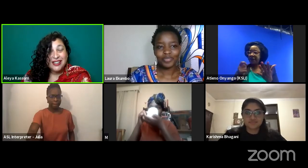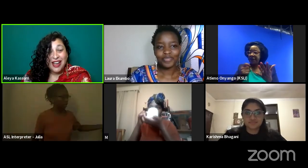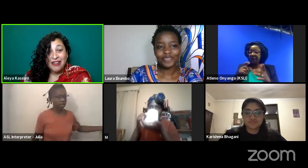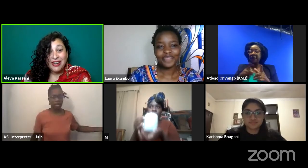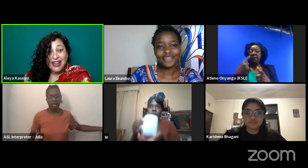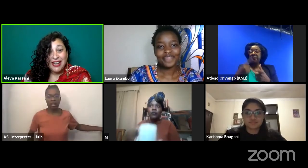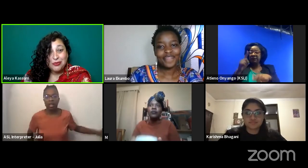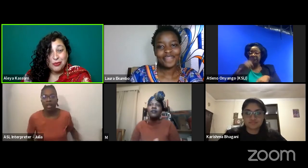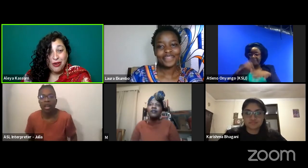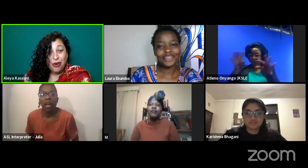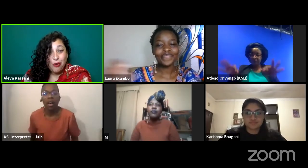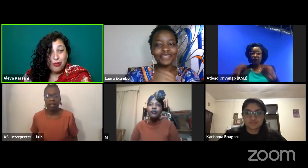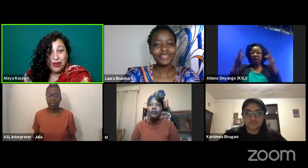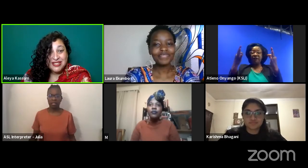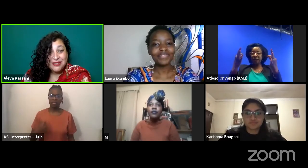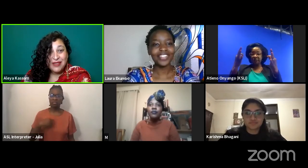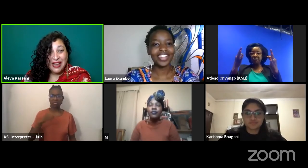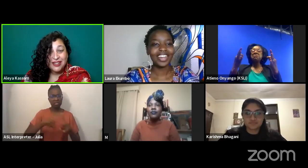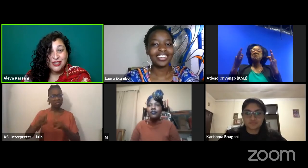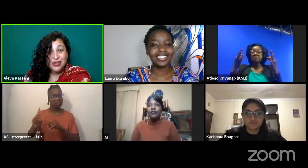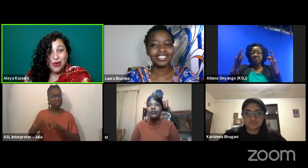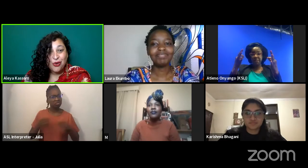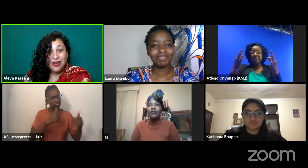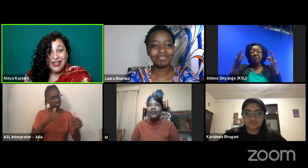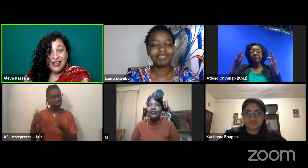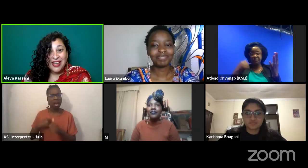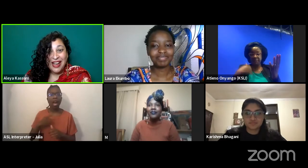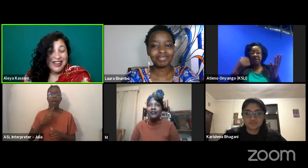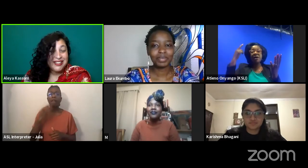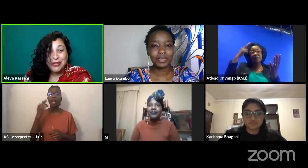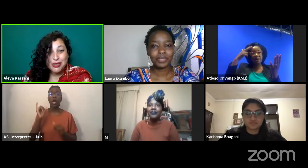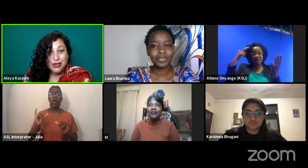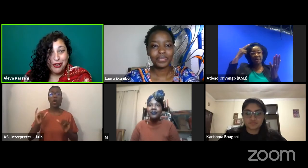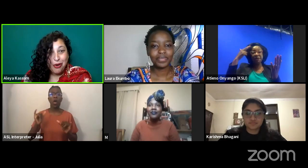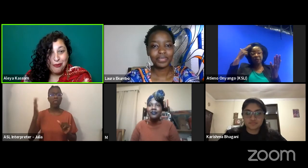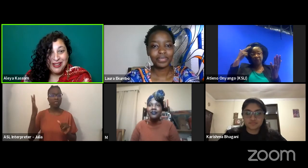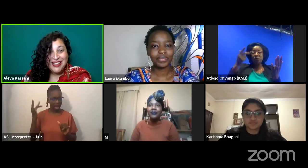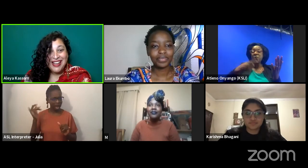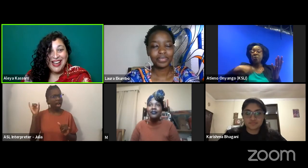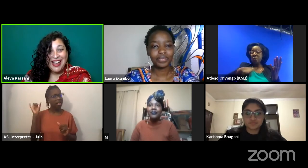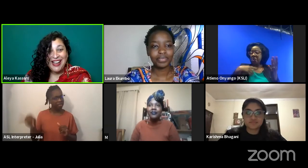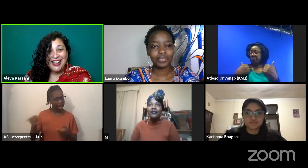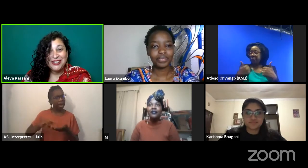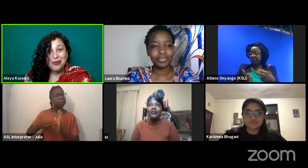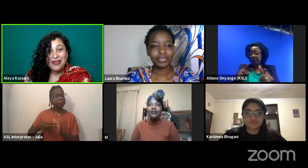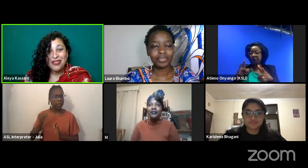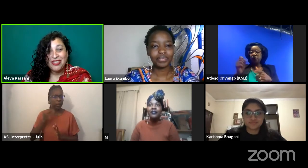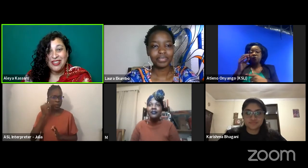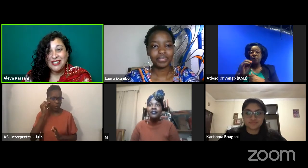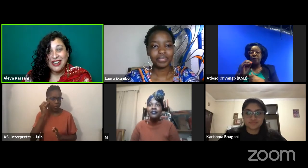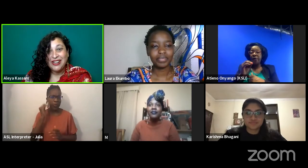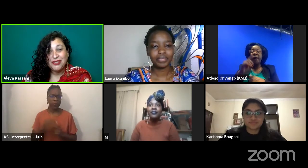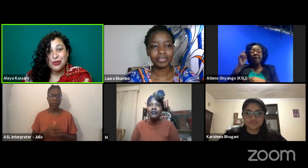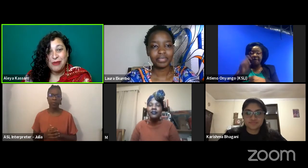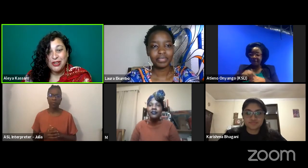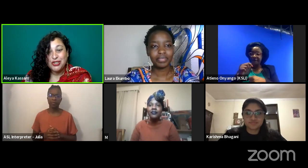I realized where home was and so I had to keep returning home. And one of the things that I love so much